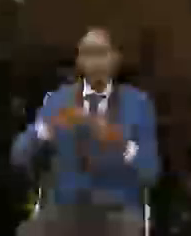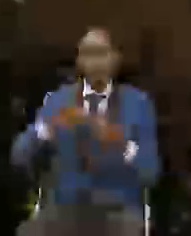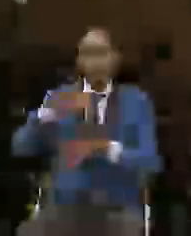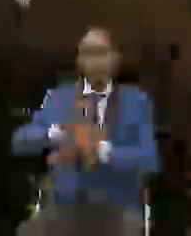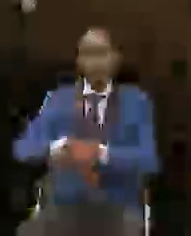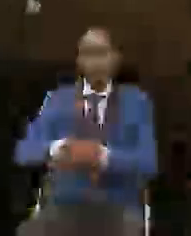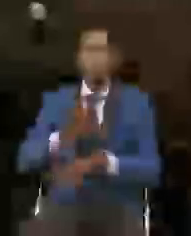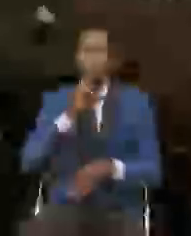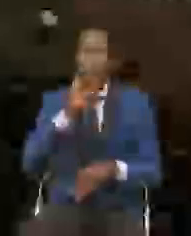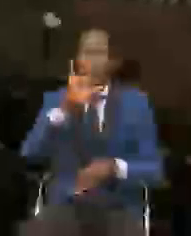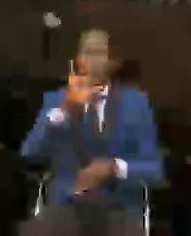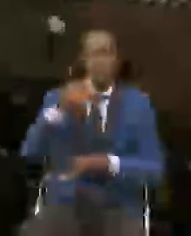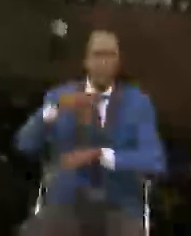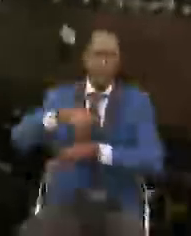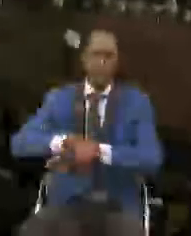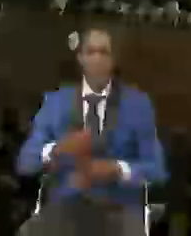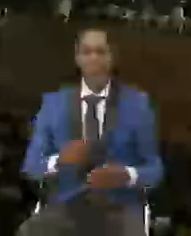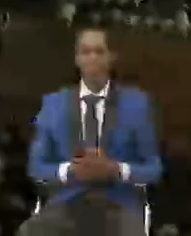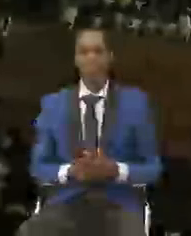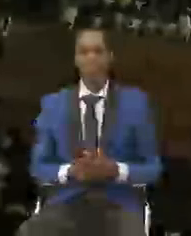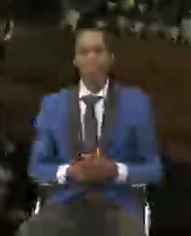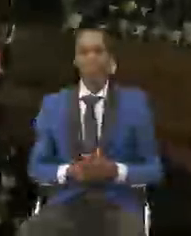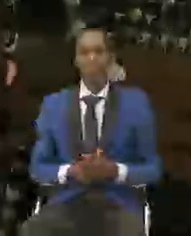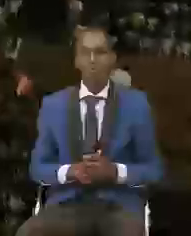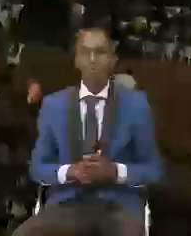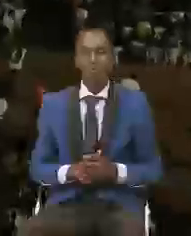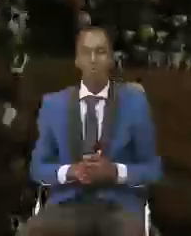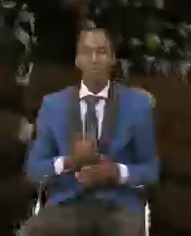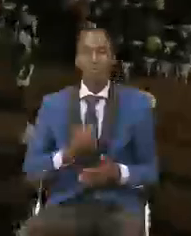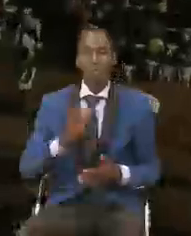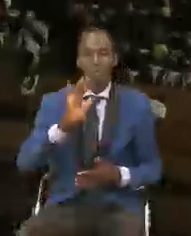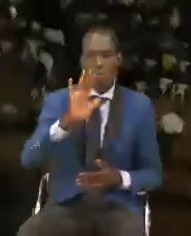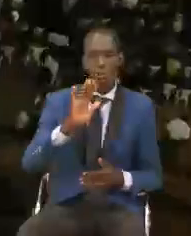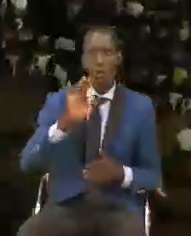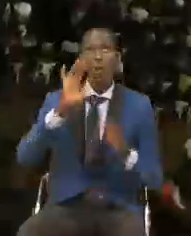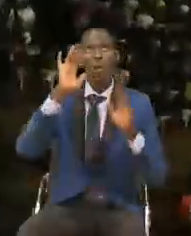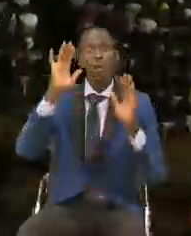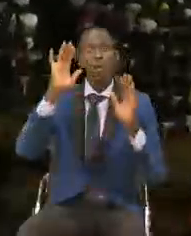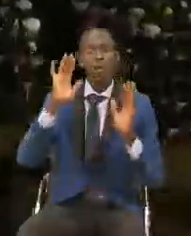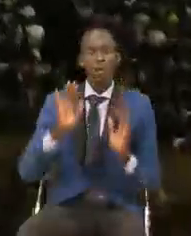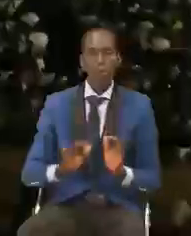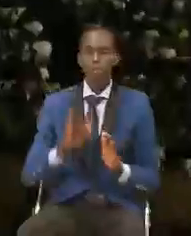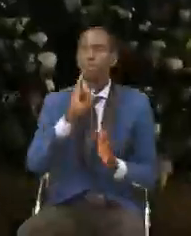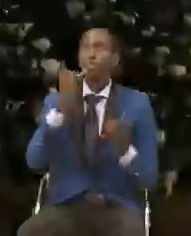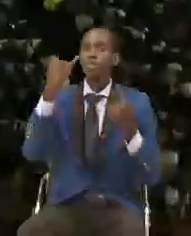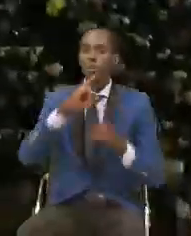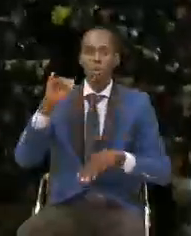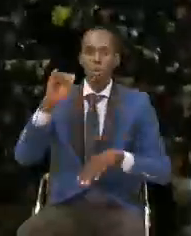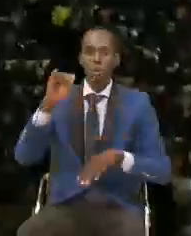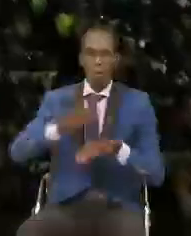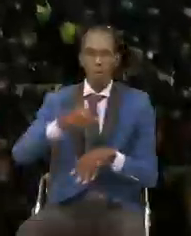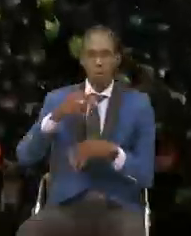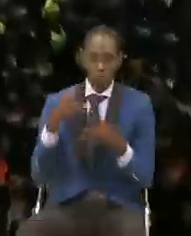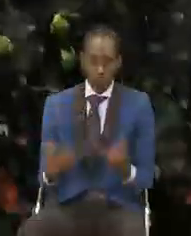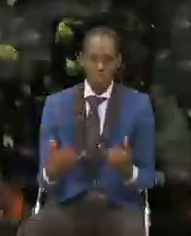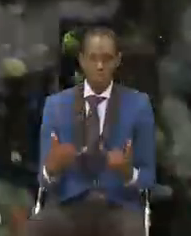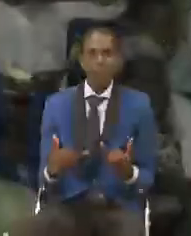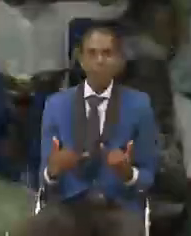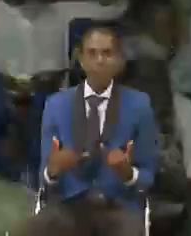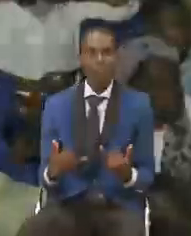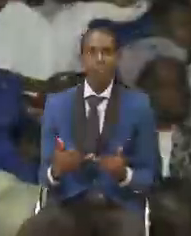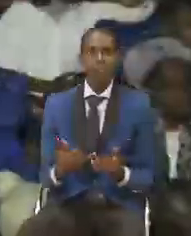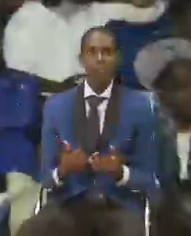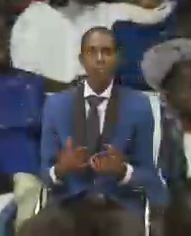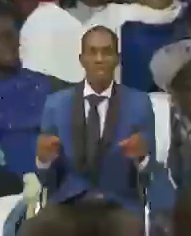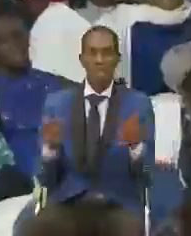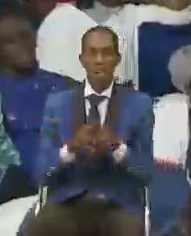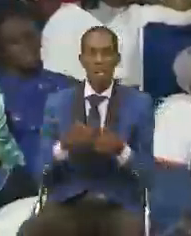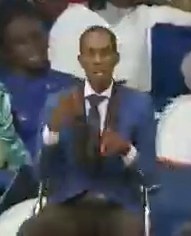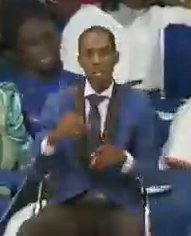by the grace of god tonight is your night your miracle is dropping on you already now